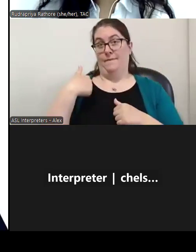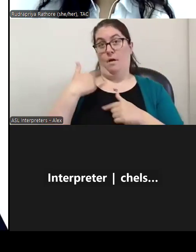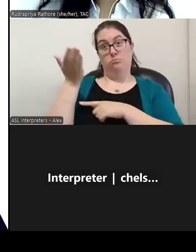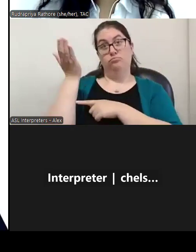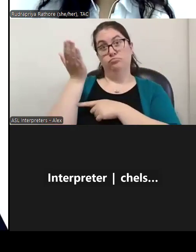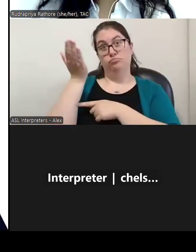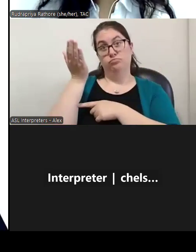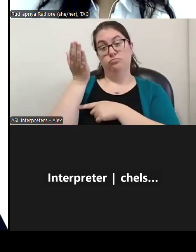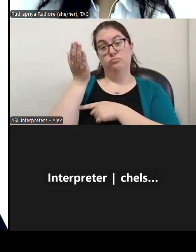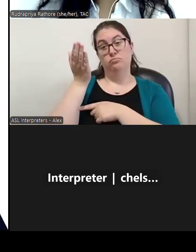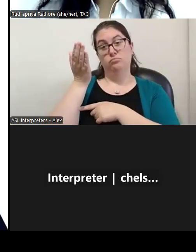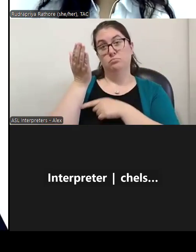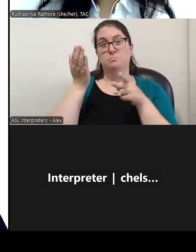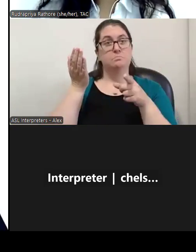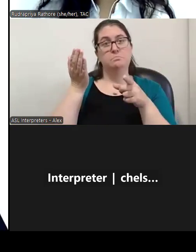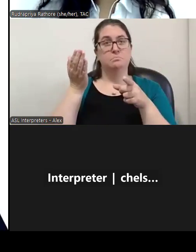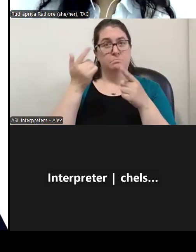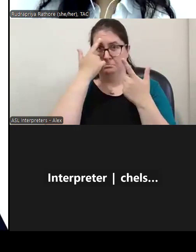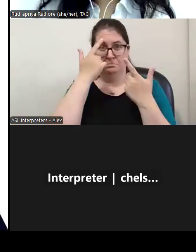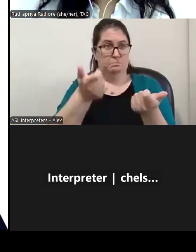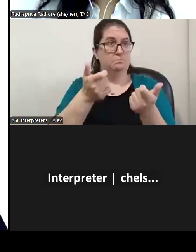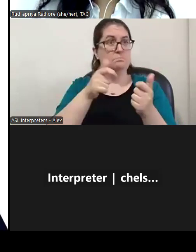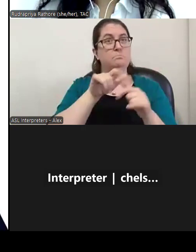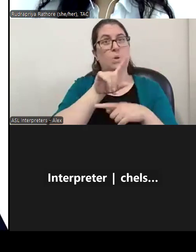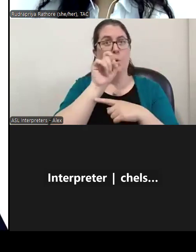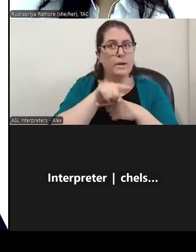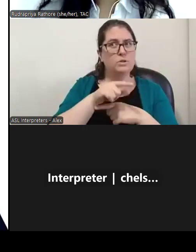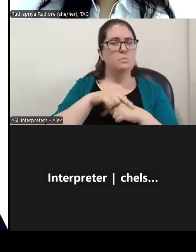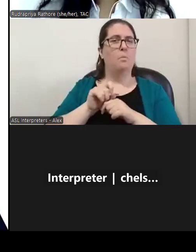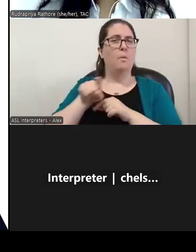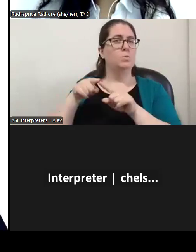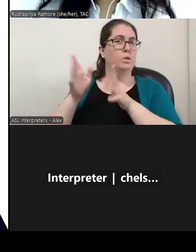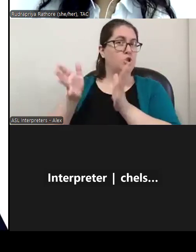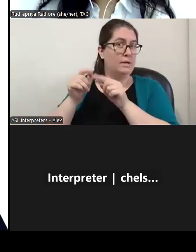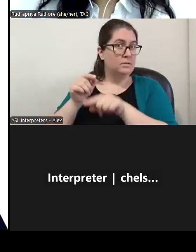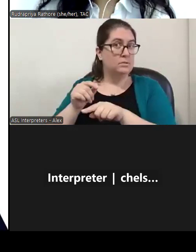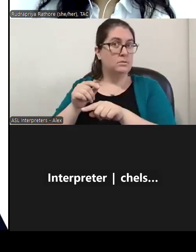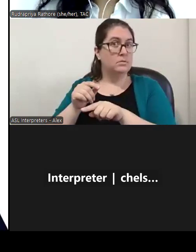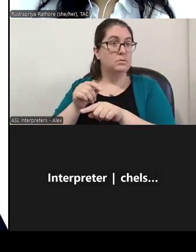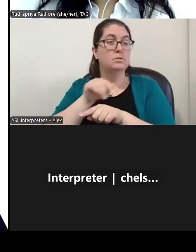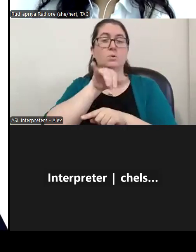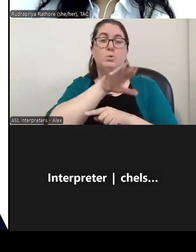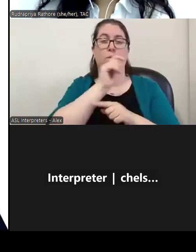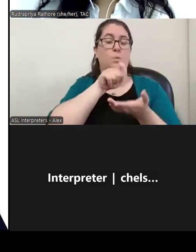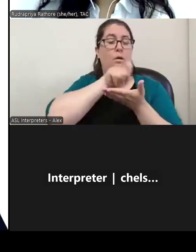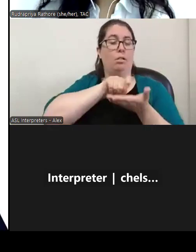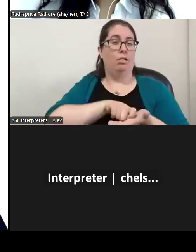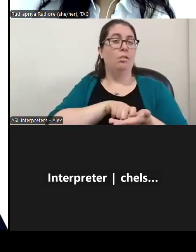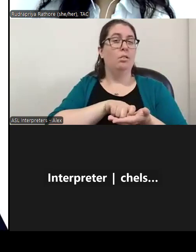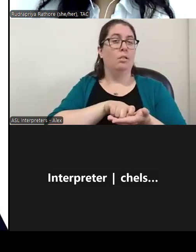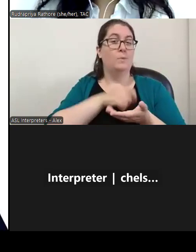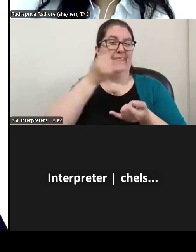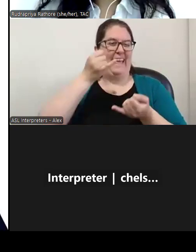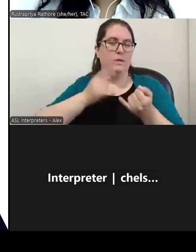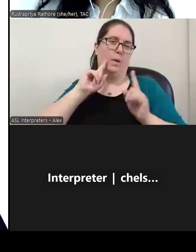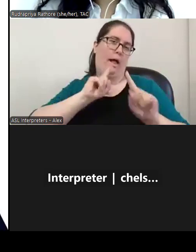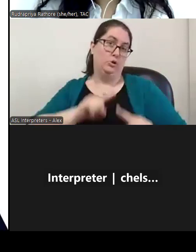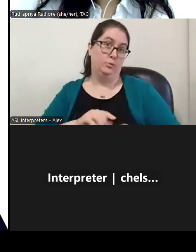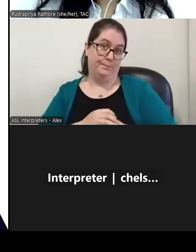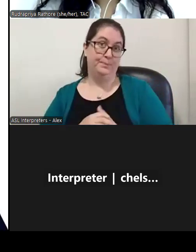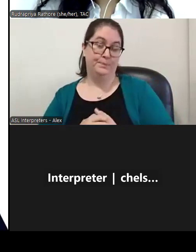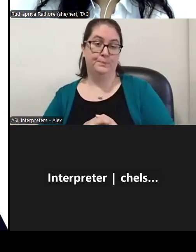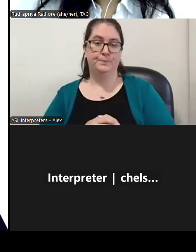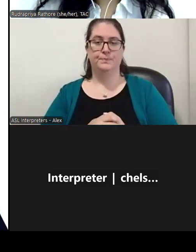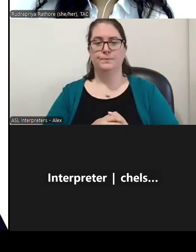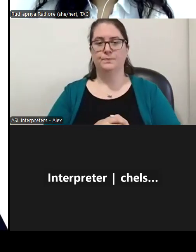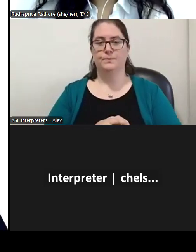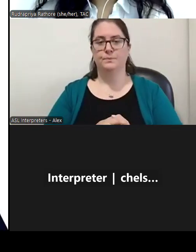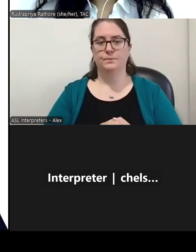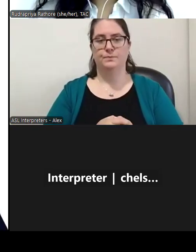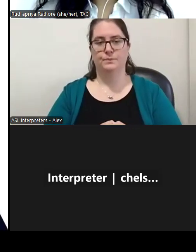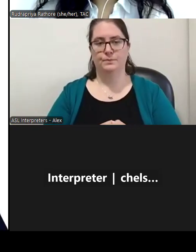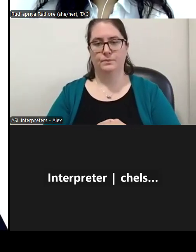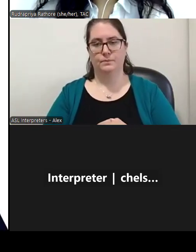session please feel free to drop your questions into the chat and we'll get to them at the end